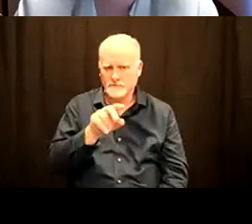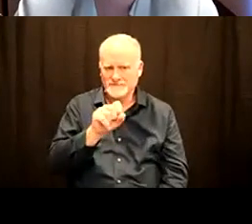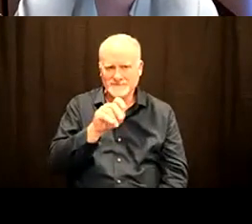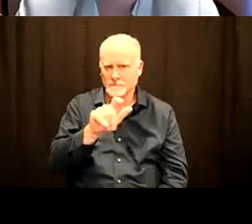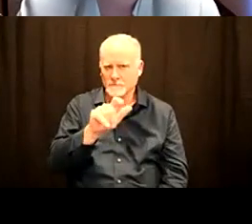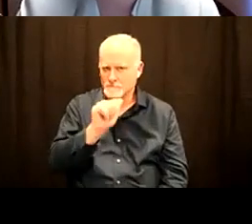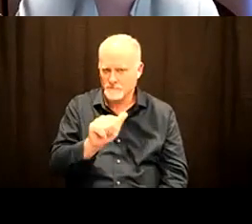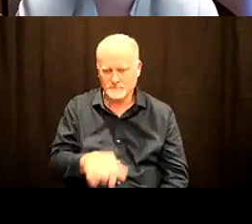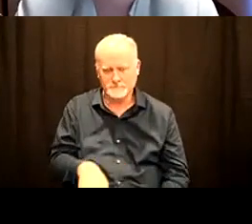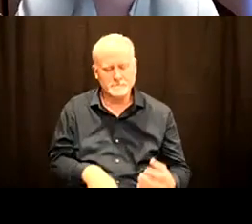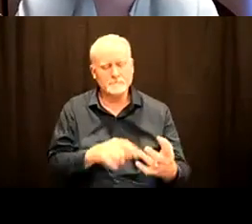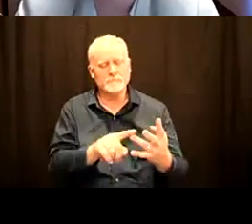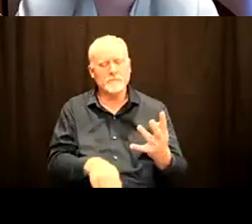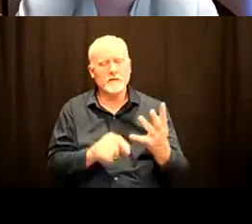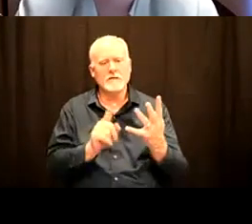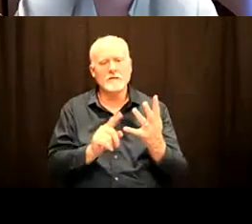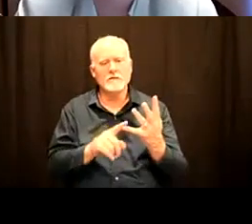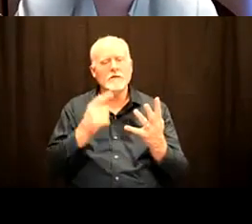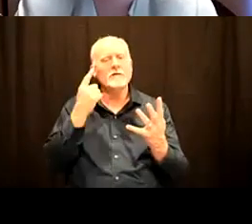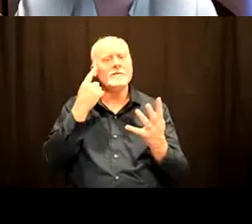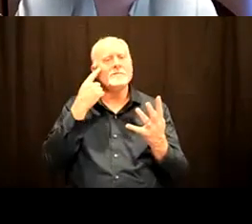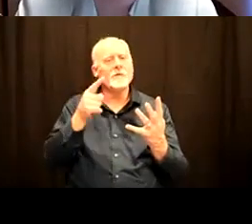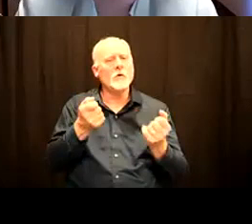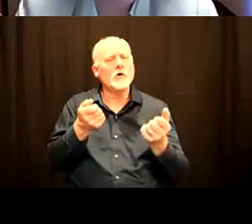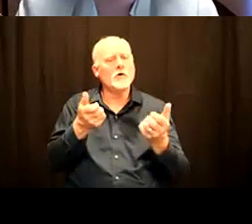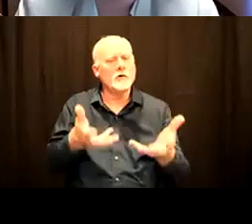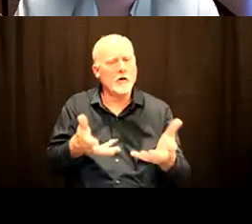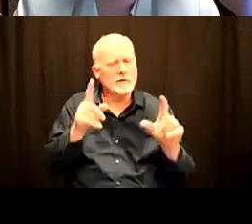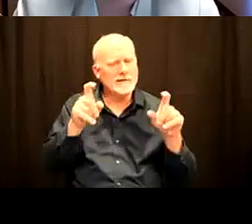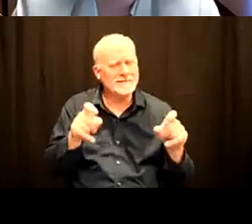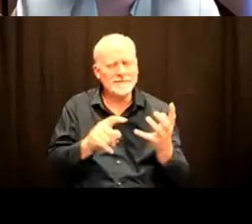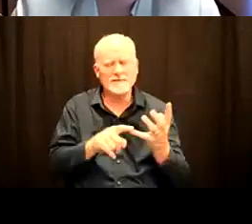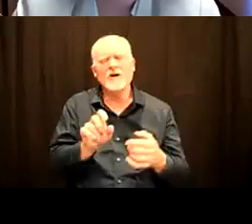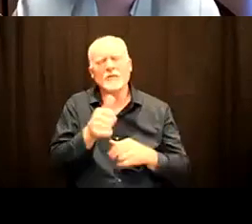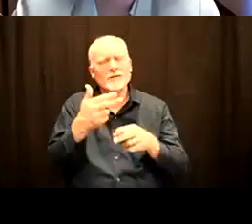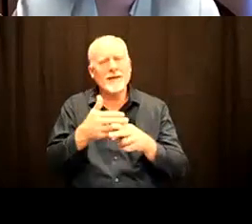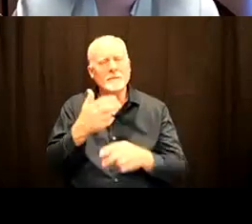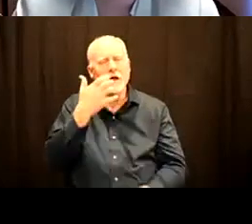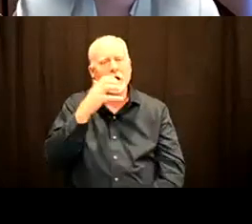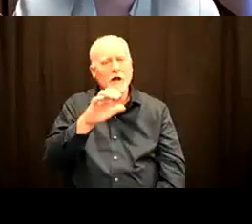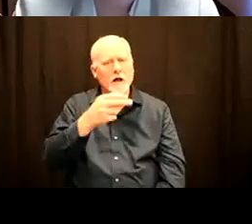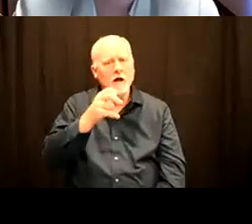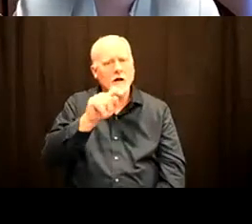is called for cause testing or sometimes hot spot testing this is used when there are clusters of